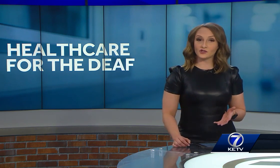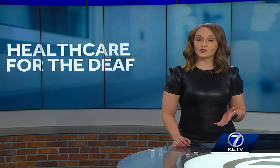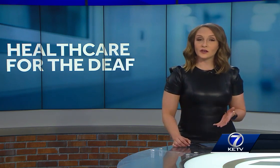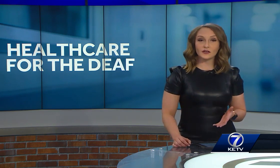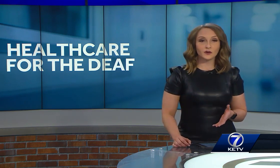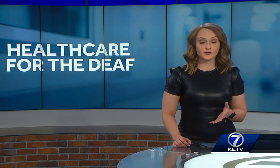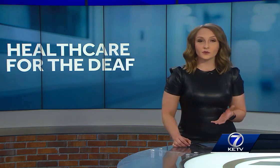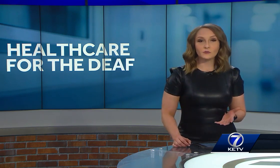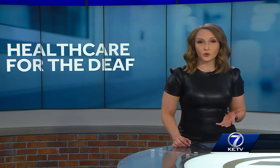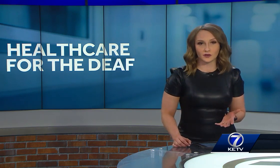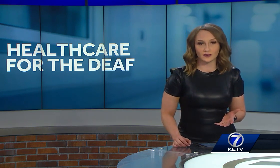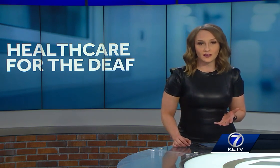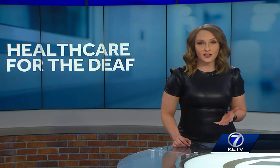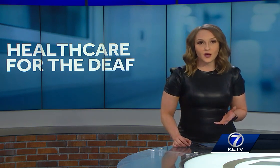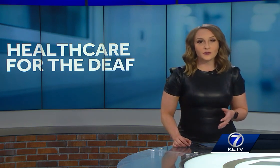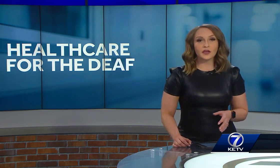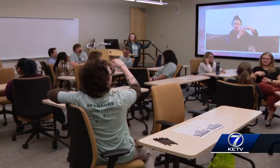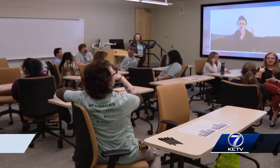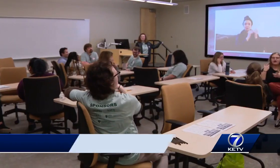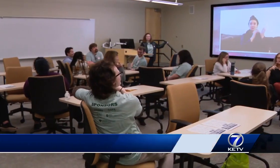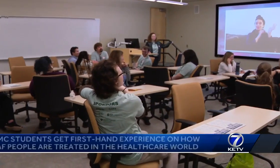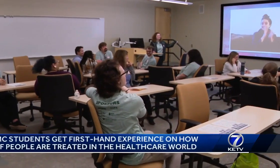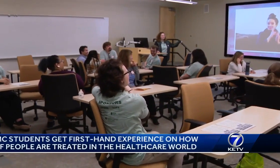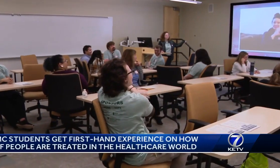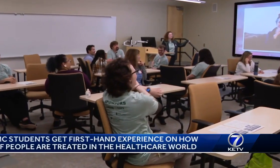A FORGOTTEN POPULATION, EVEN. AND SOMETIMES THERE’S FRUSTRATING BARRIERS.